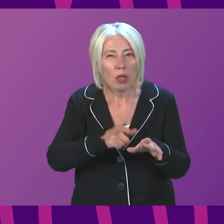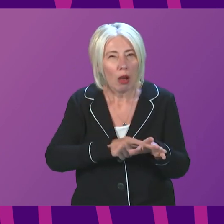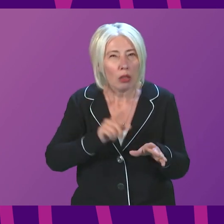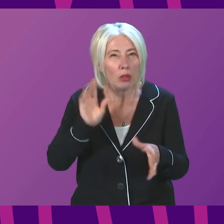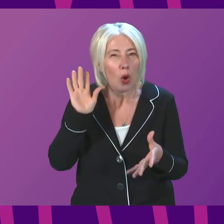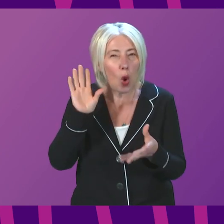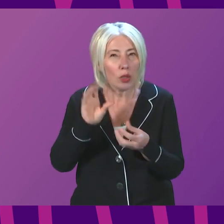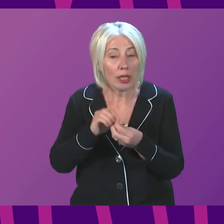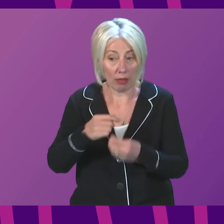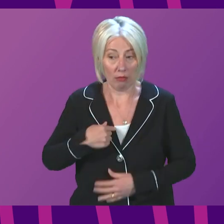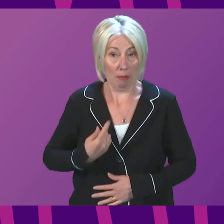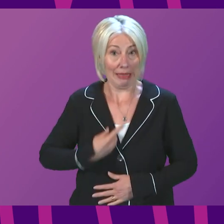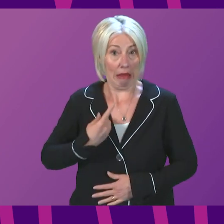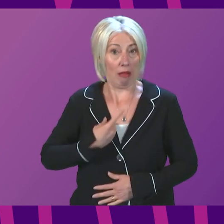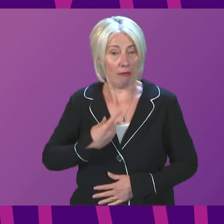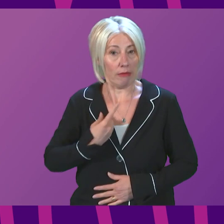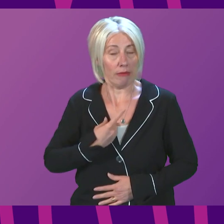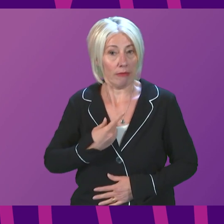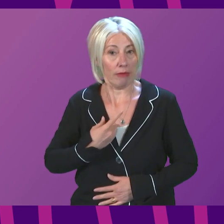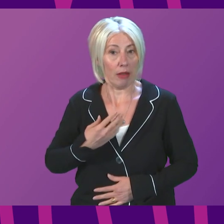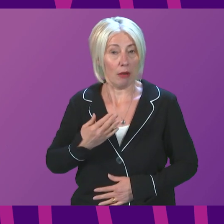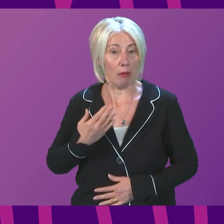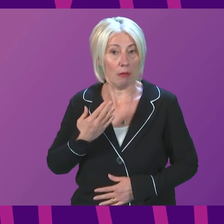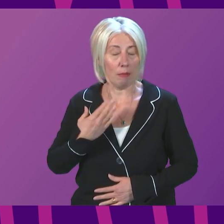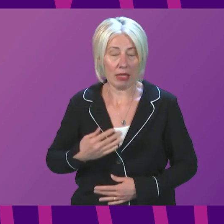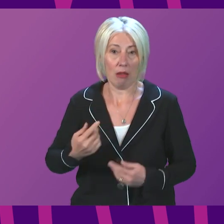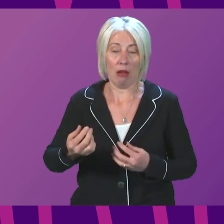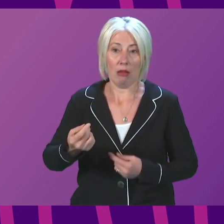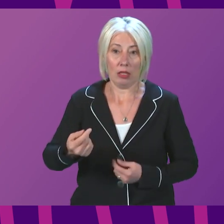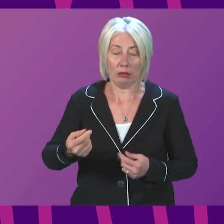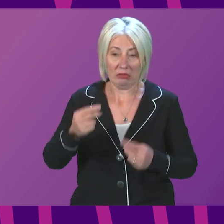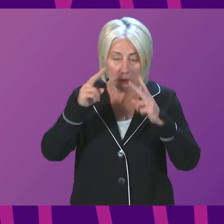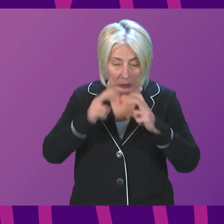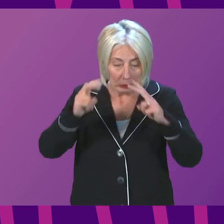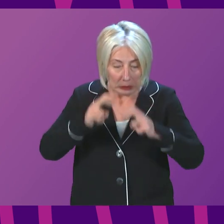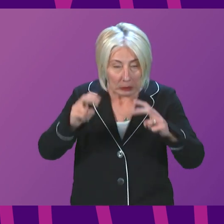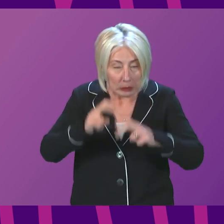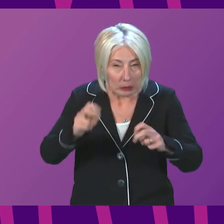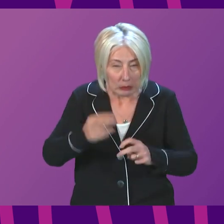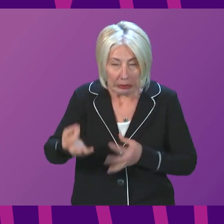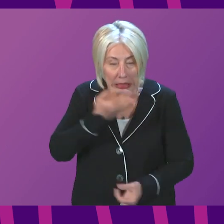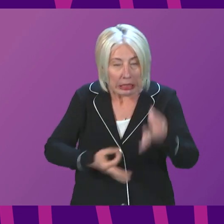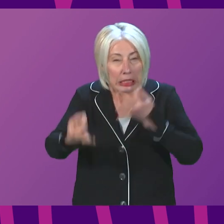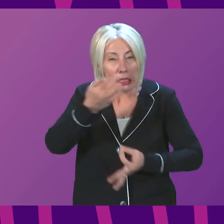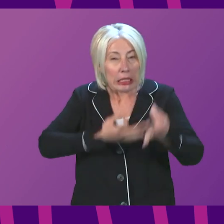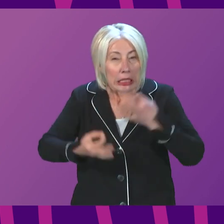in total—during which I was subjected to pretty gruelling investigations about separate instances.